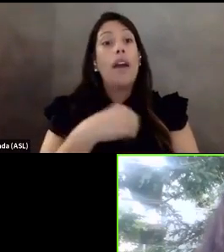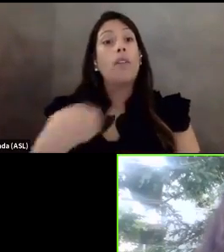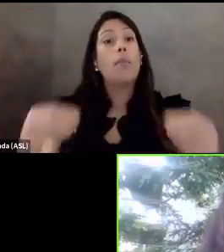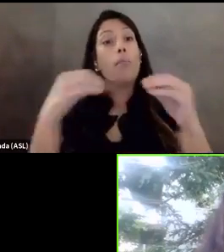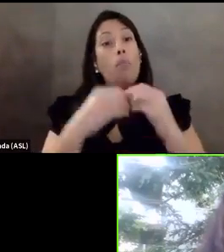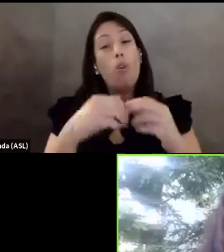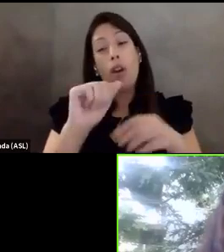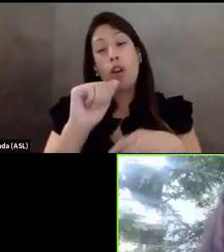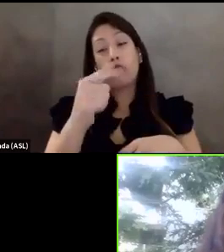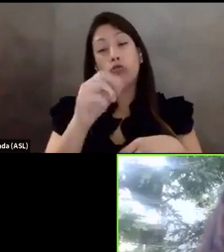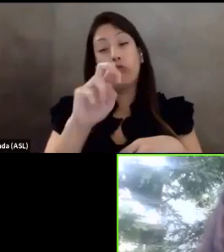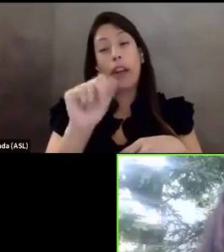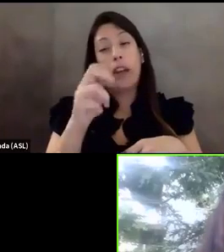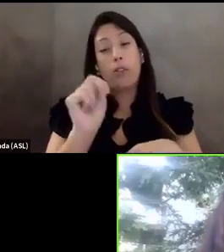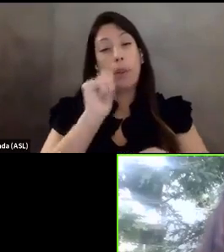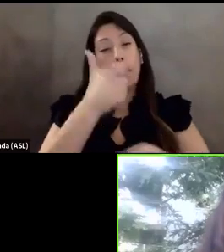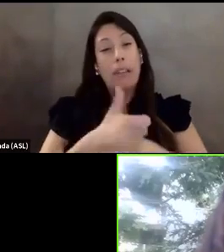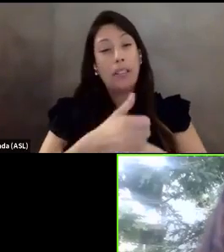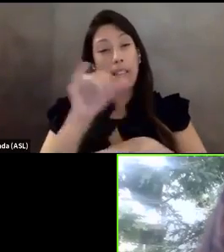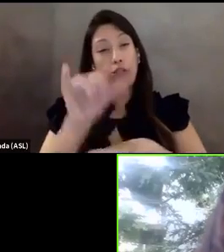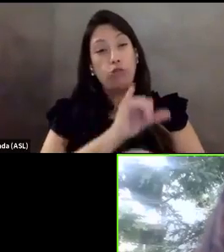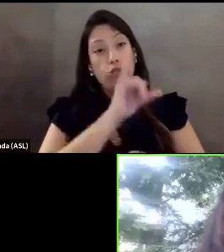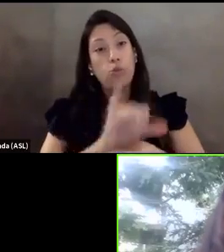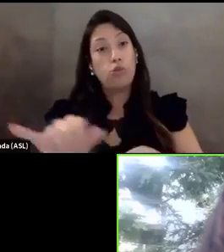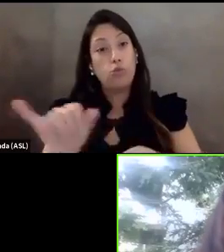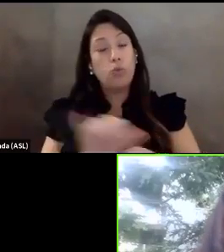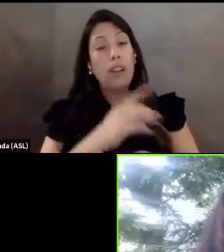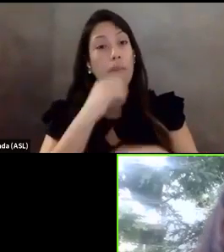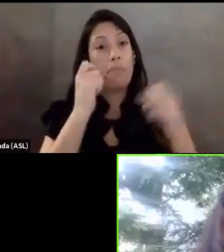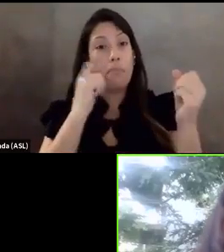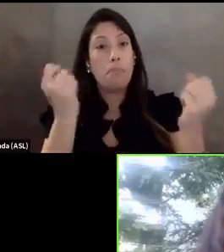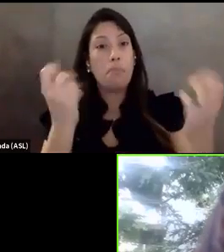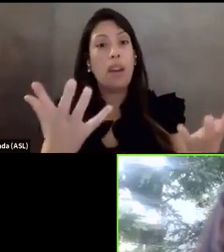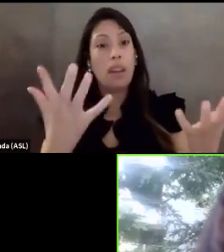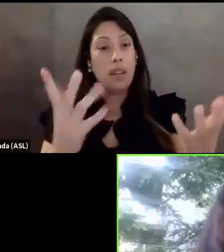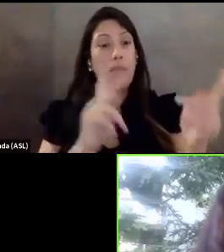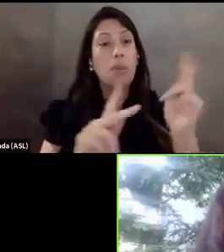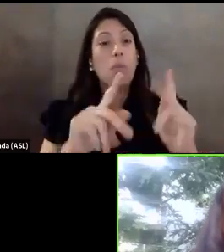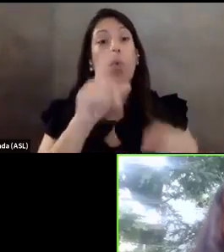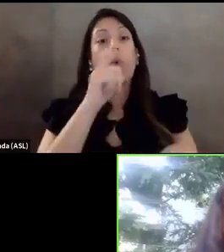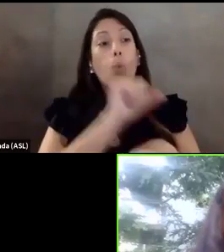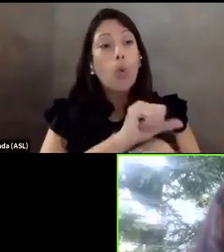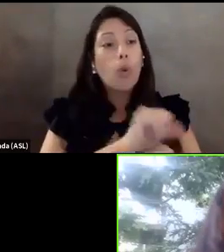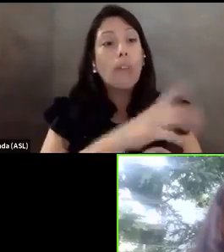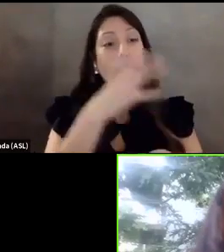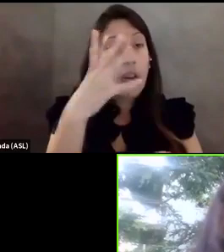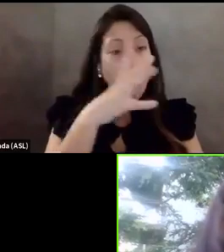and we have a lot of people who work in farm on farms or dairies or wineries,